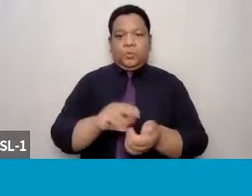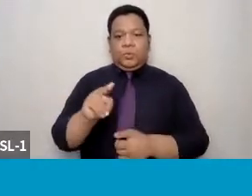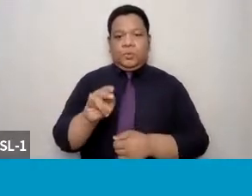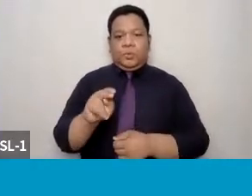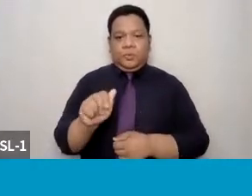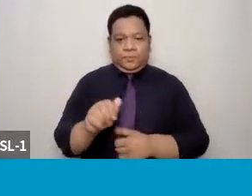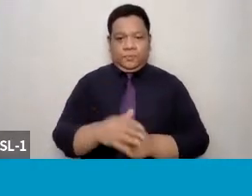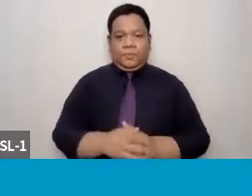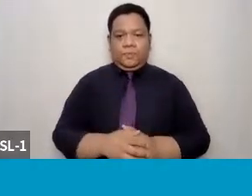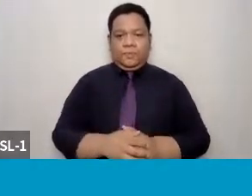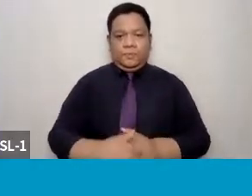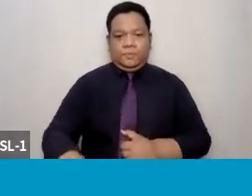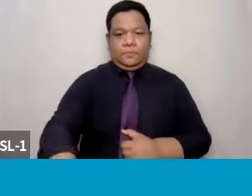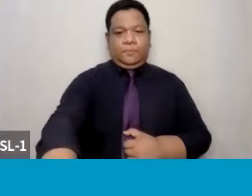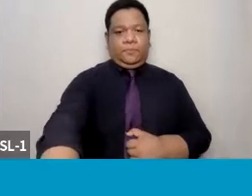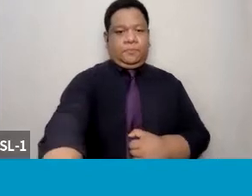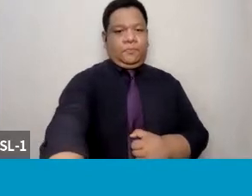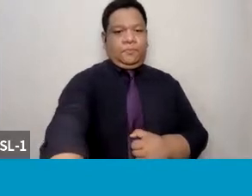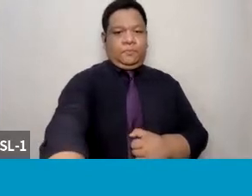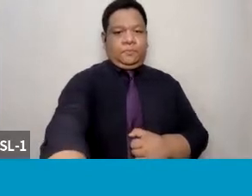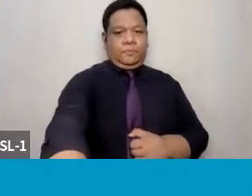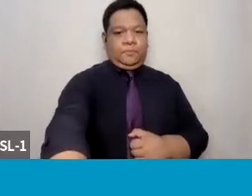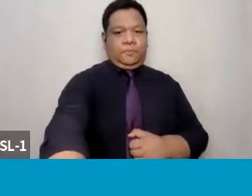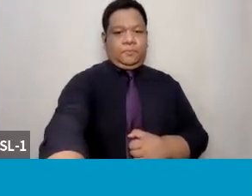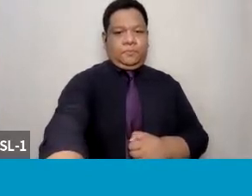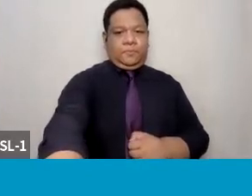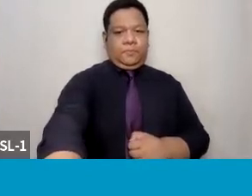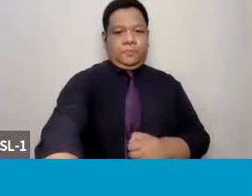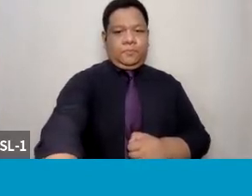Good morning, Cami and everyone.